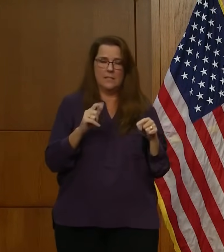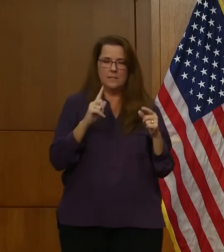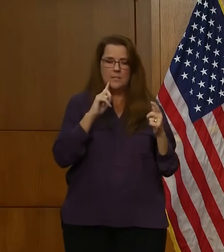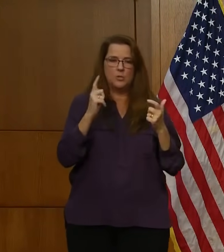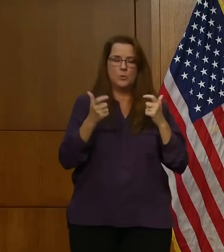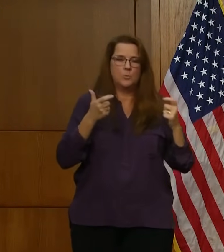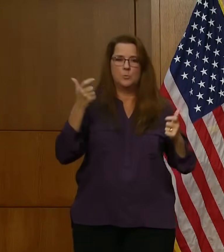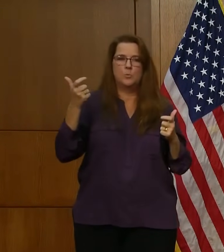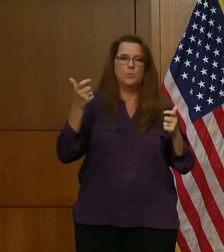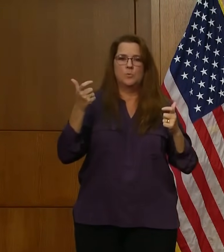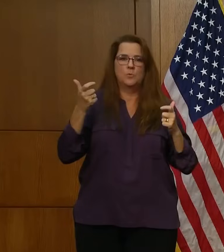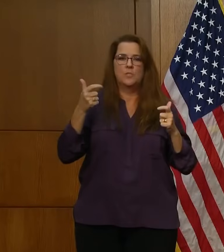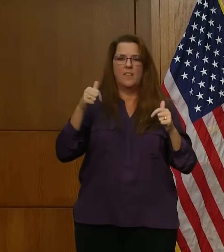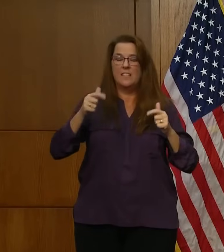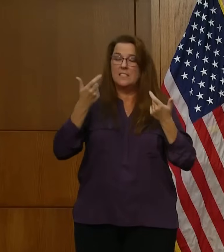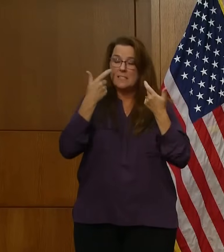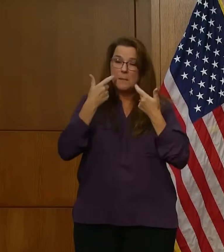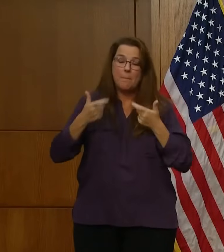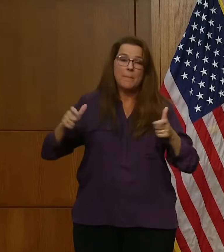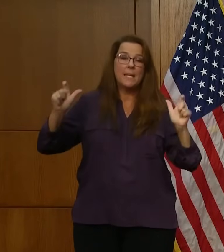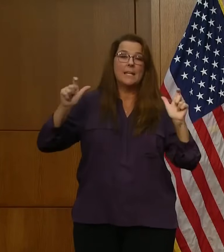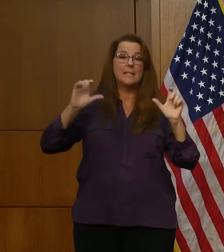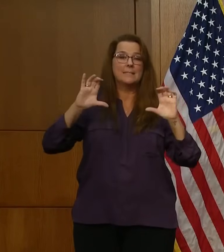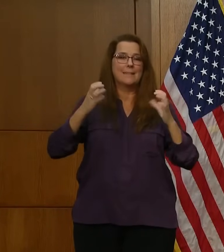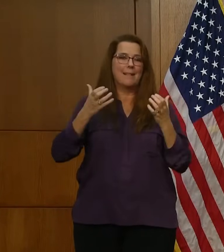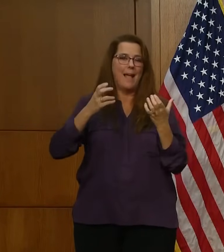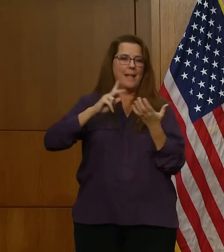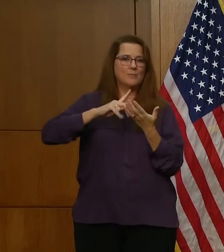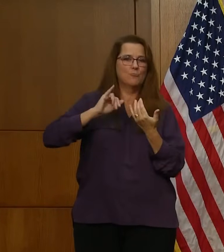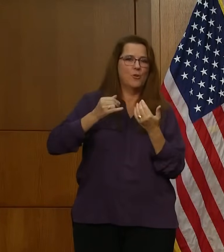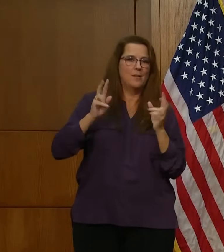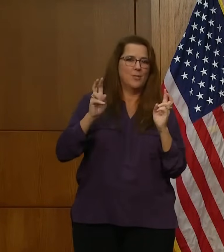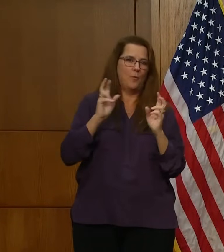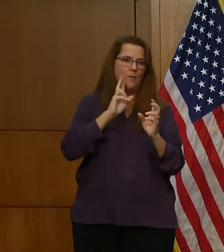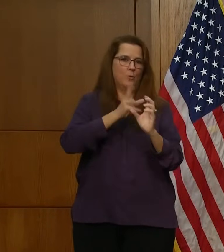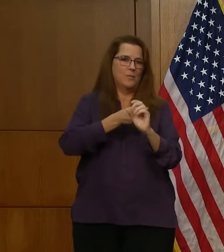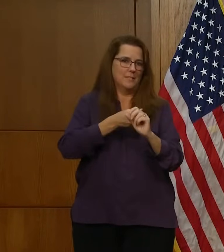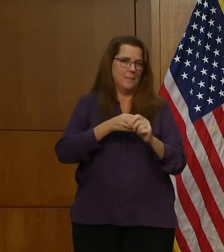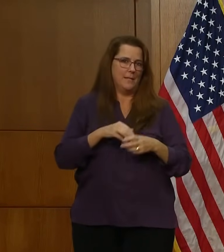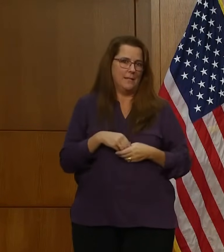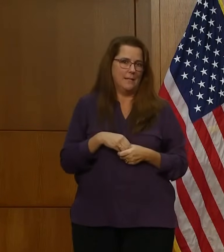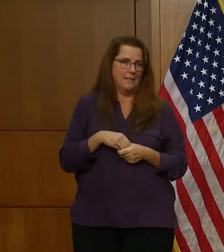AS WELL S O. THIS IS BIGGER THAN ANY SINGLE. ONE OF US IT